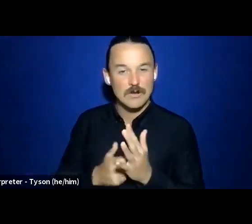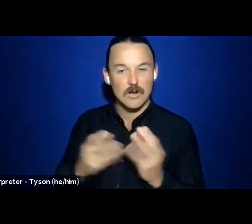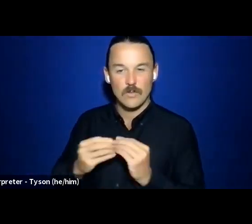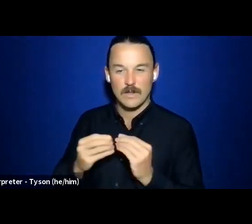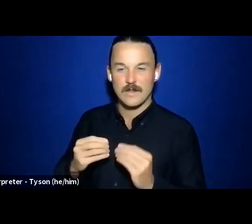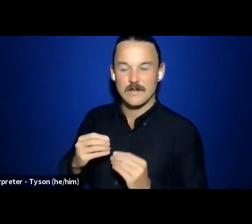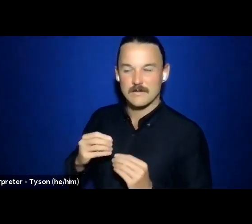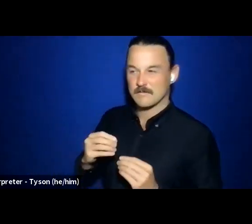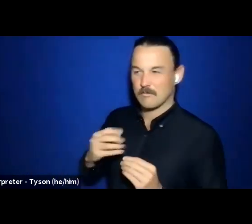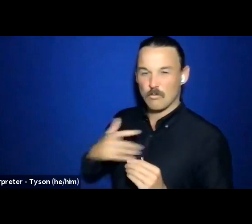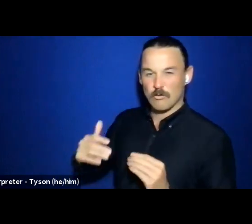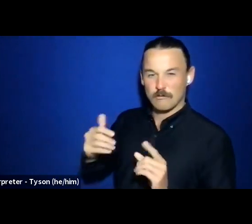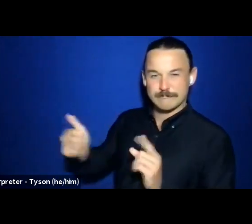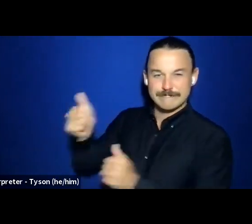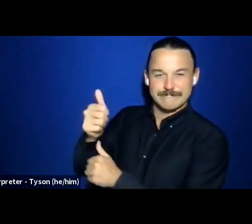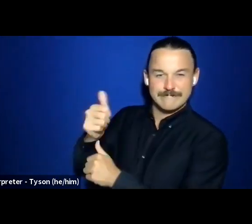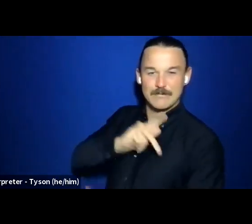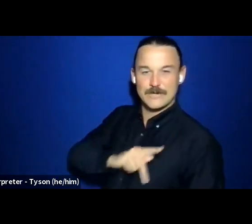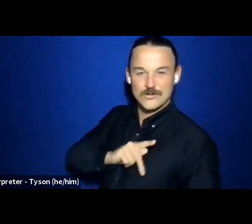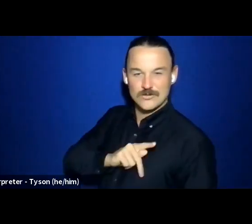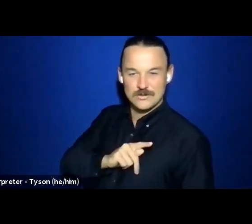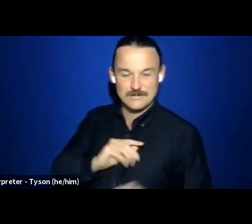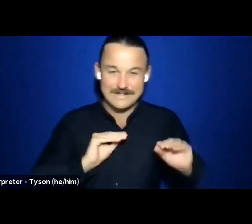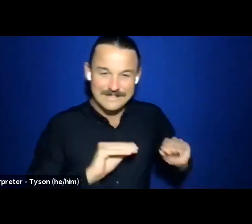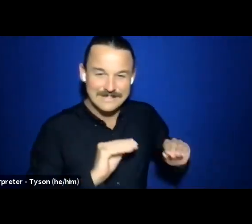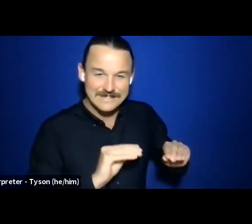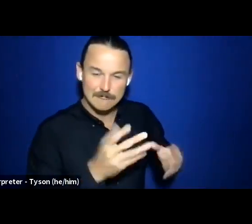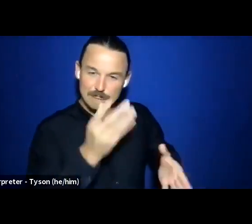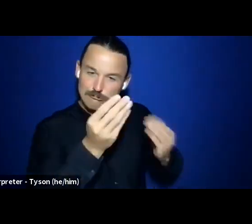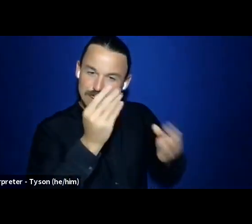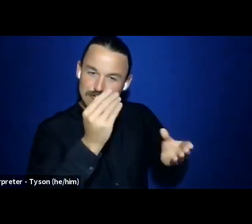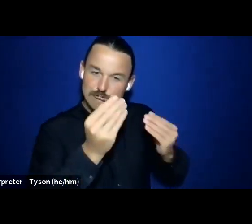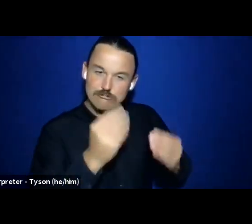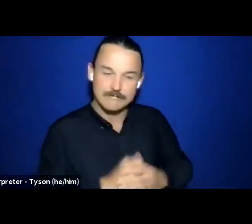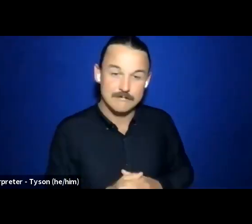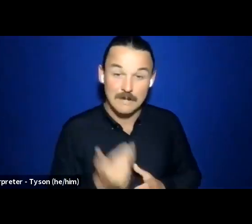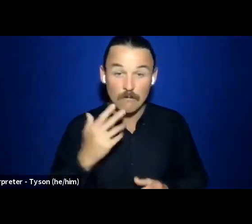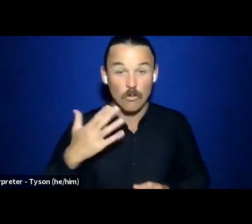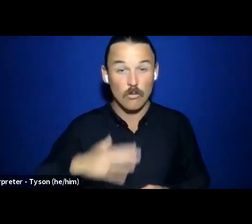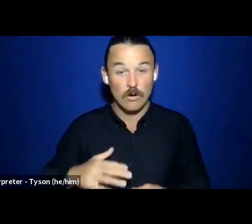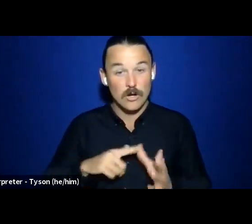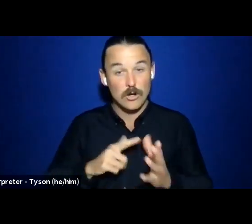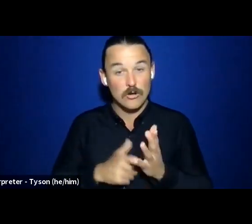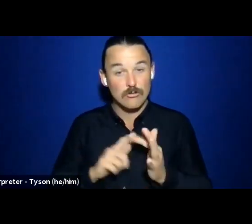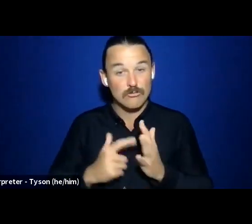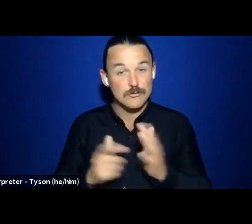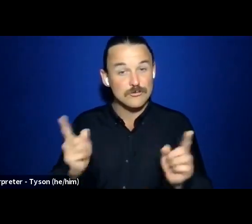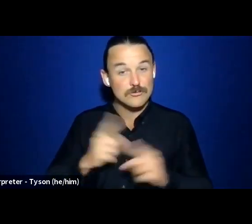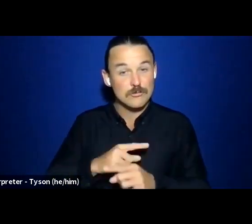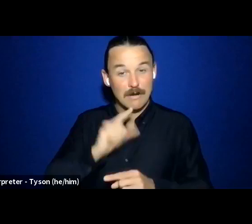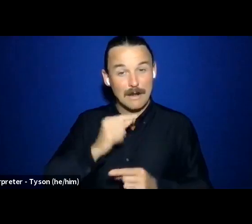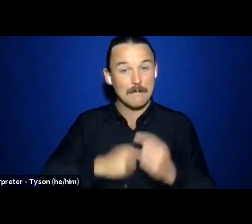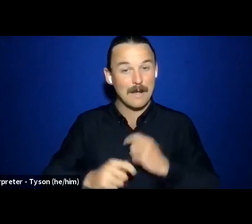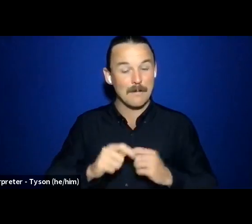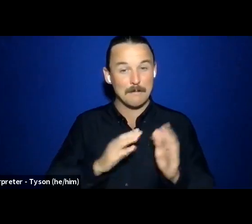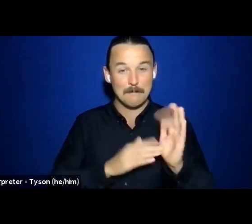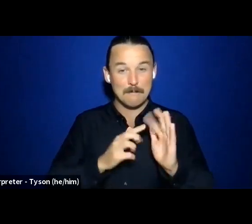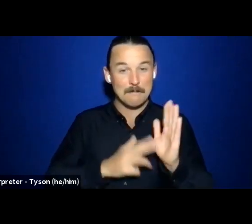professionals, so they can learn from and inspire each other from and inspire each other. If you're young queer student If you're young queer student or perhaps someone looking for a career change, you could be a